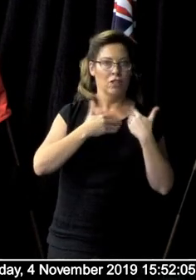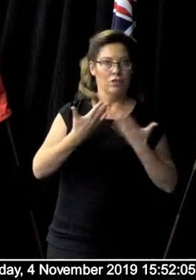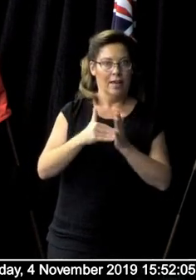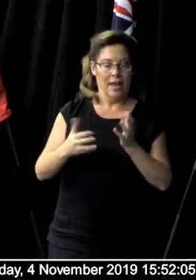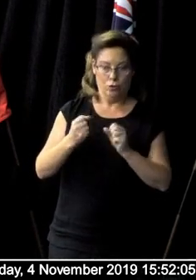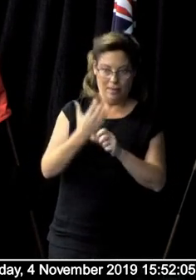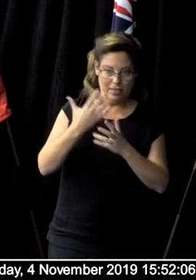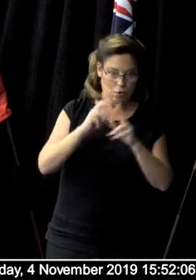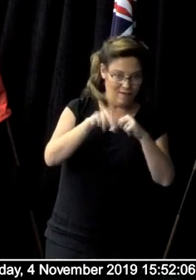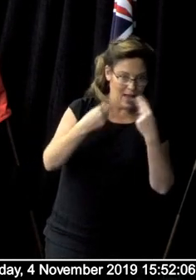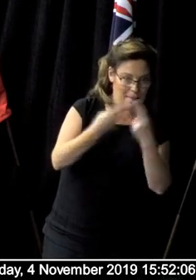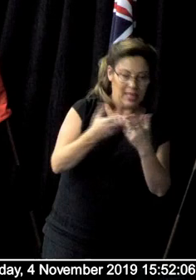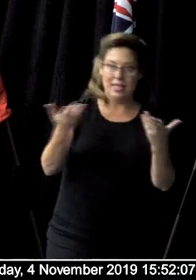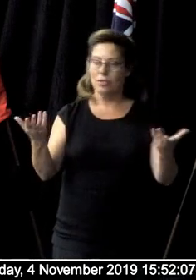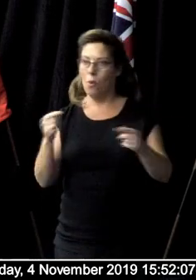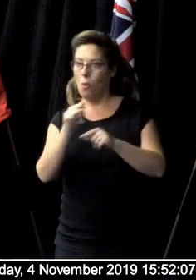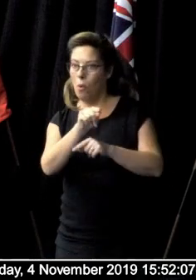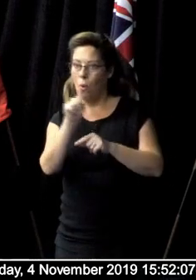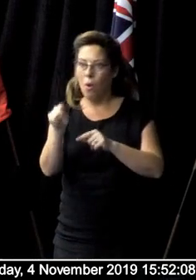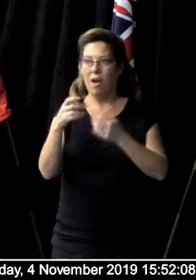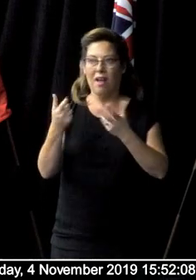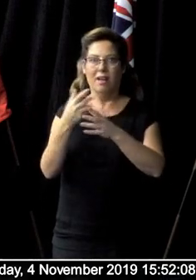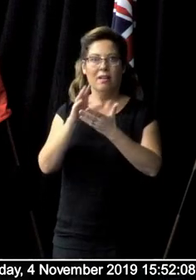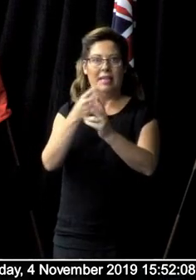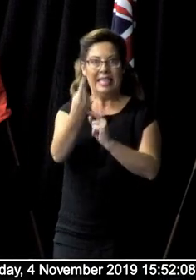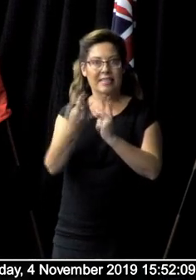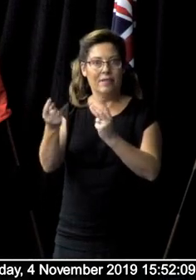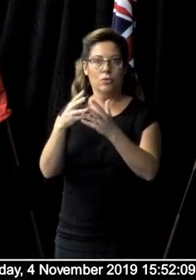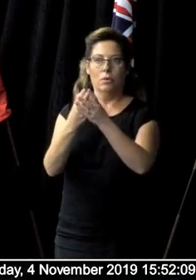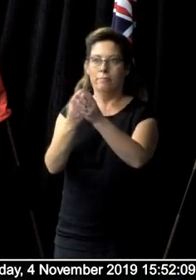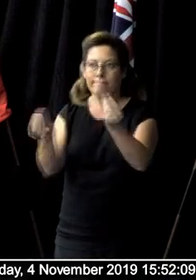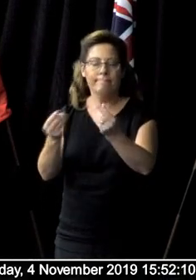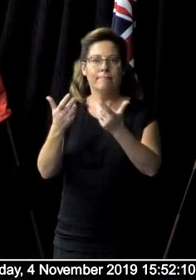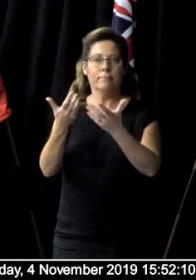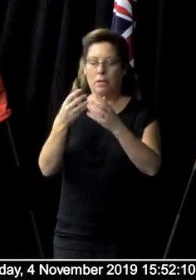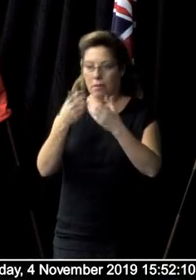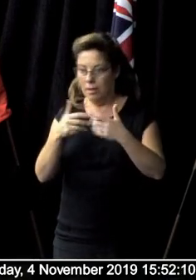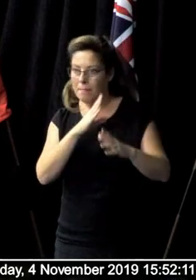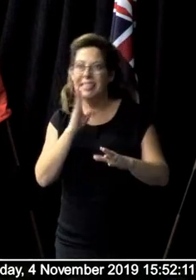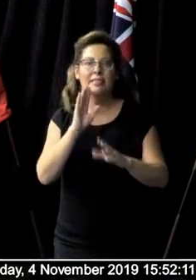Can I now move to the last question for both of you, and that is what do each of